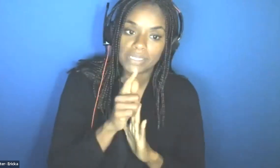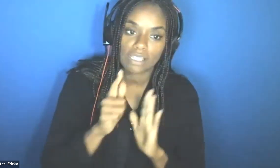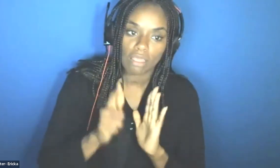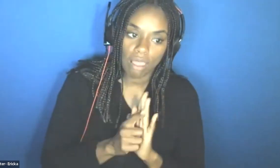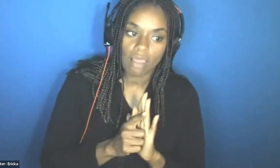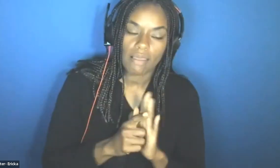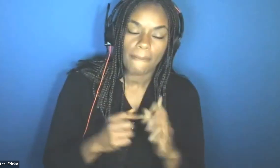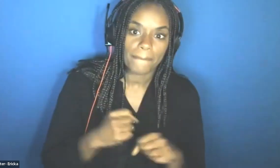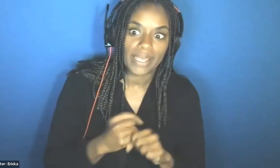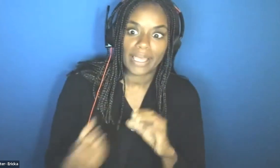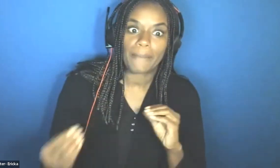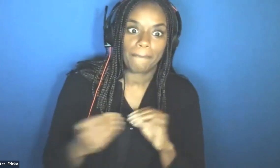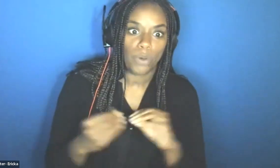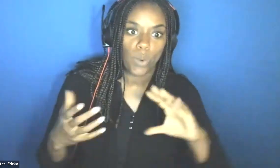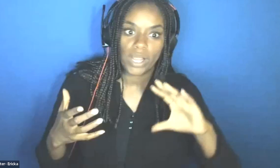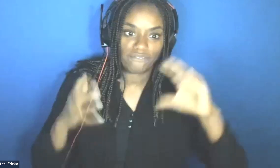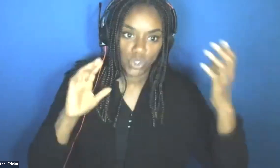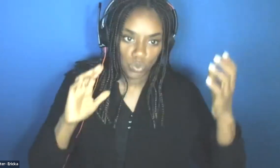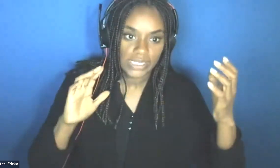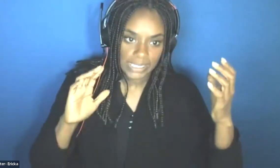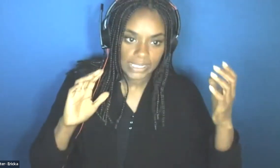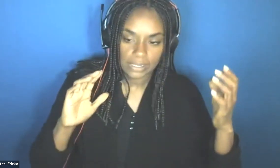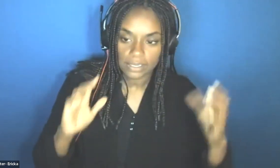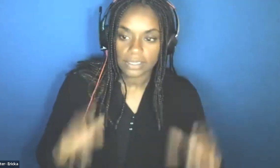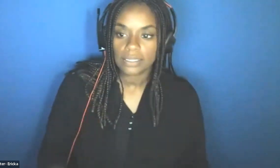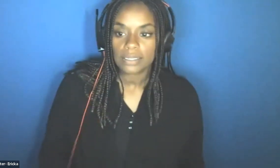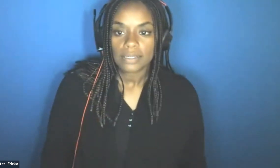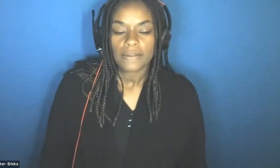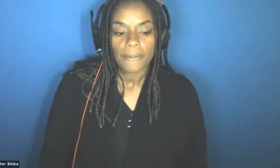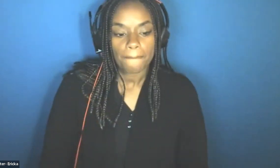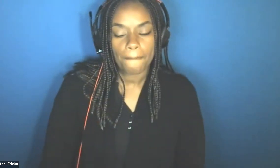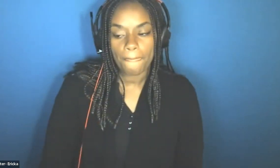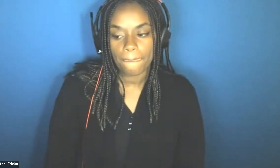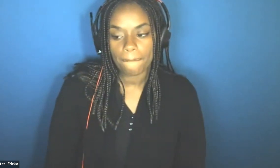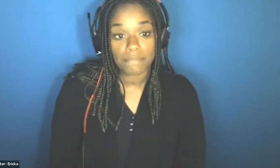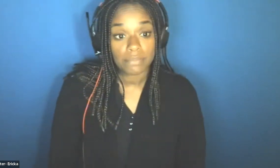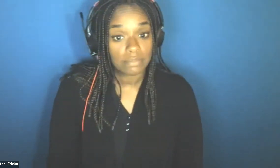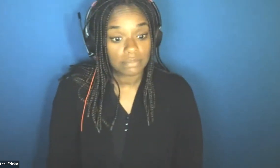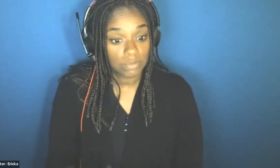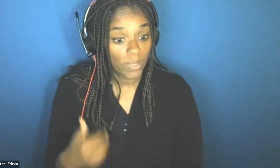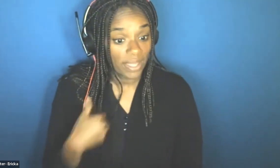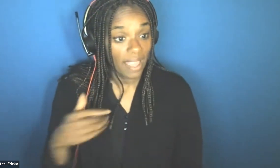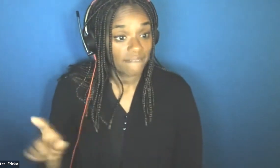I'm trying to think of my own question just to throw something and get it started. Very complex. And certainly cannabis laws just make it even more confusing.